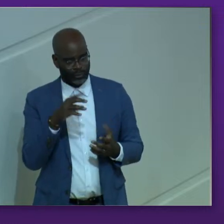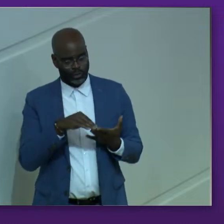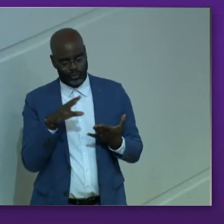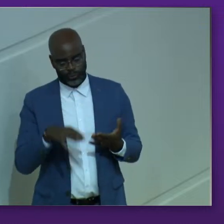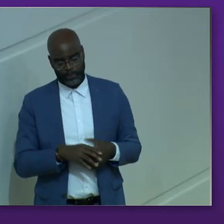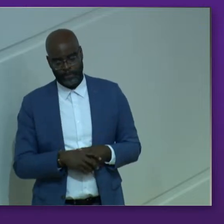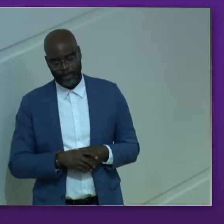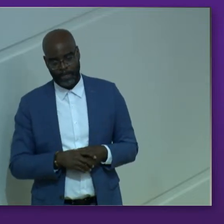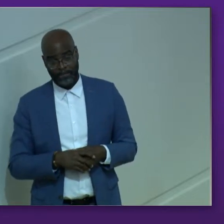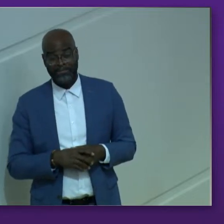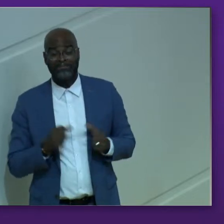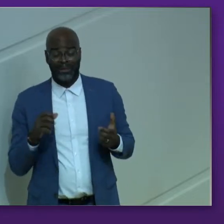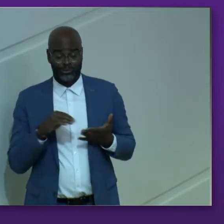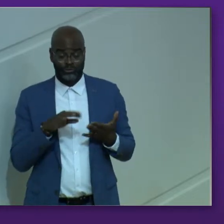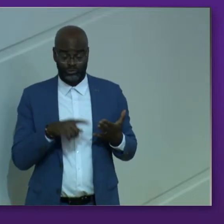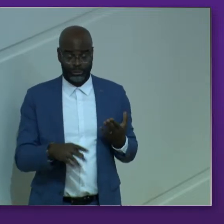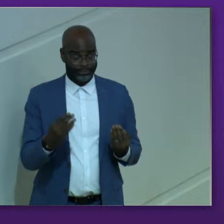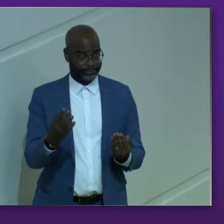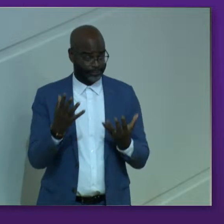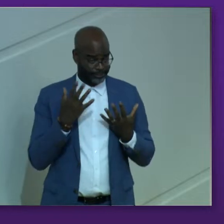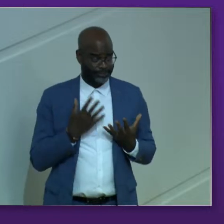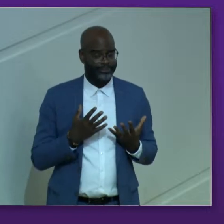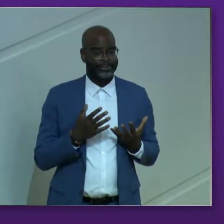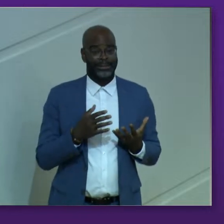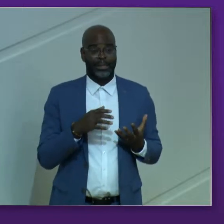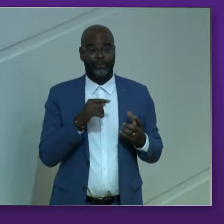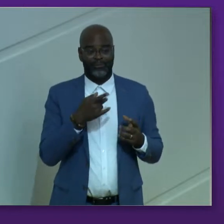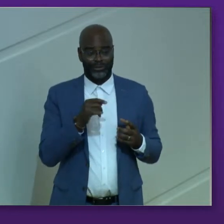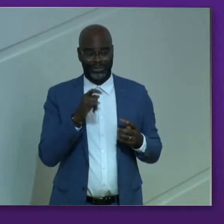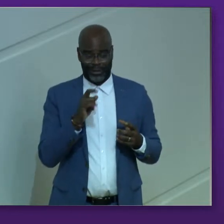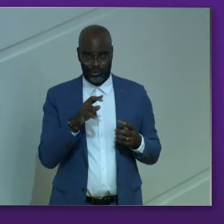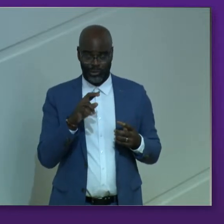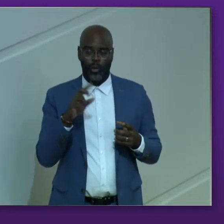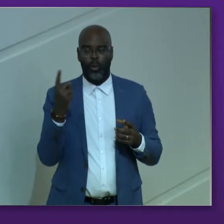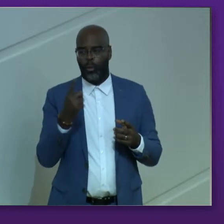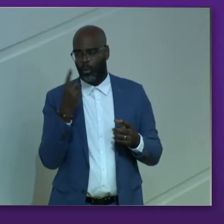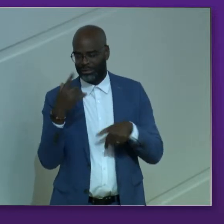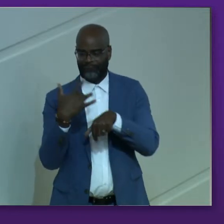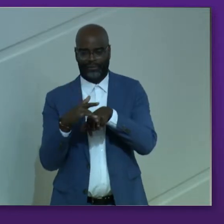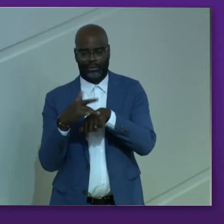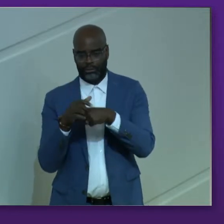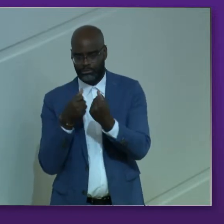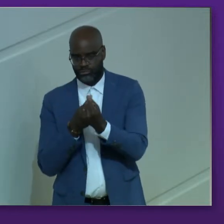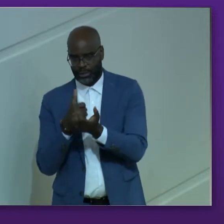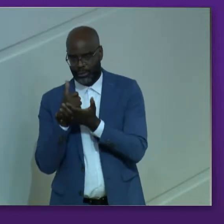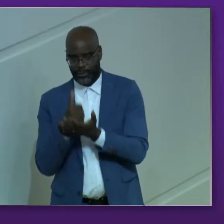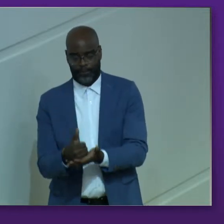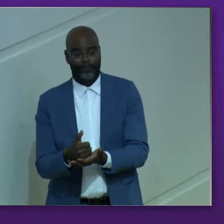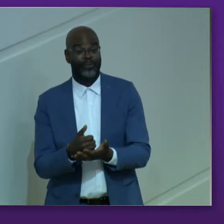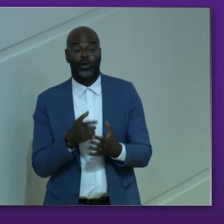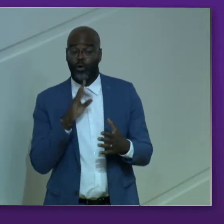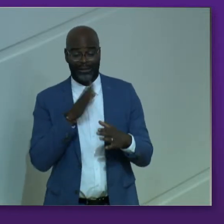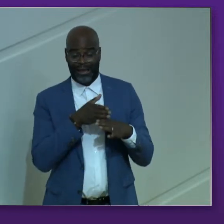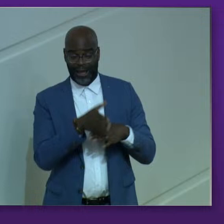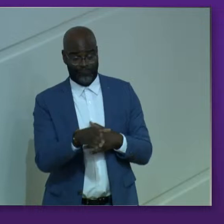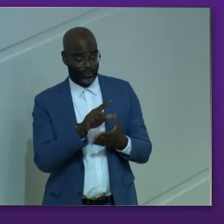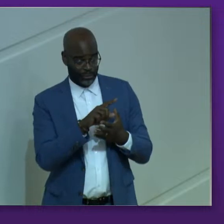HIGHLIGHT THE CULTURAL DIVERSITY OF AFRICA. HER DEDICATION TO EDUCATION IS